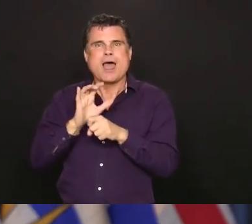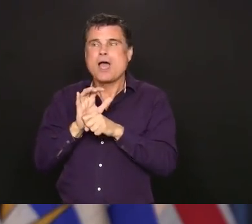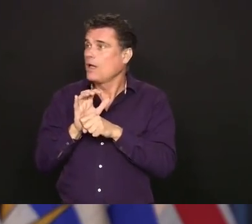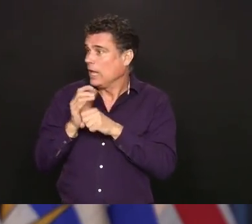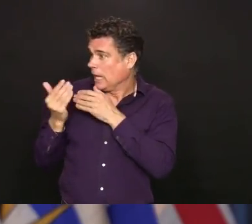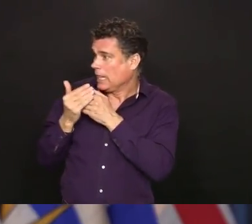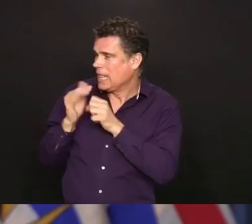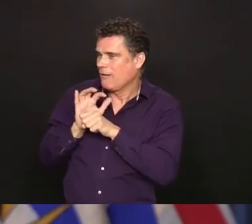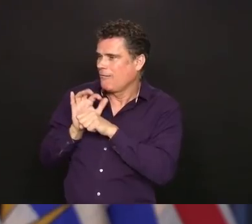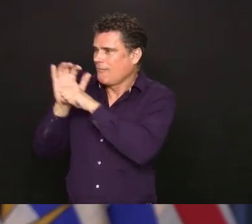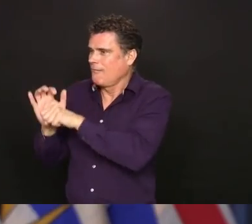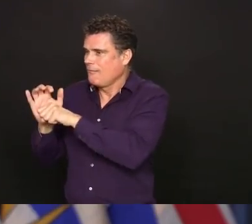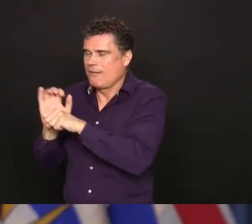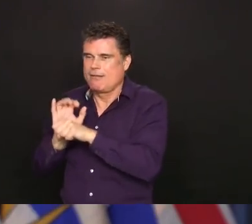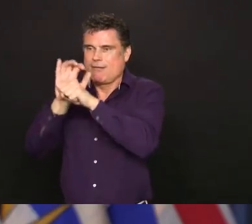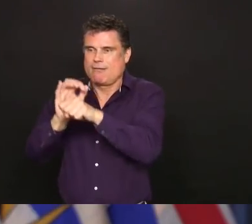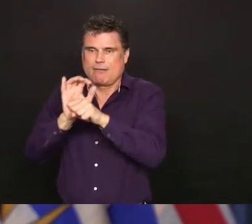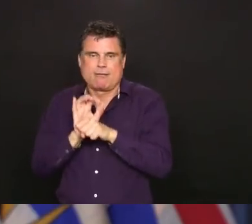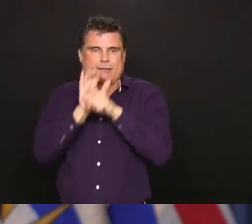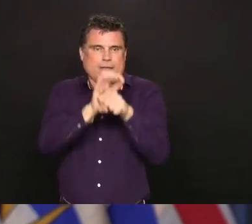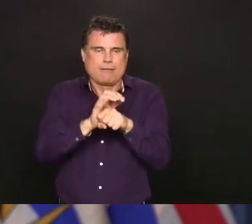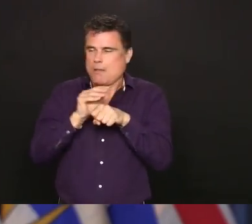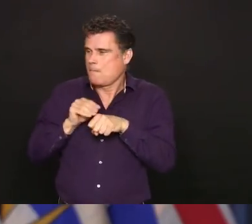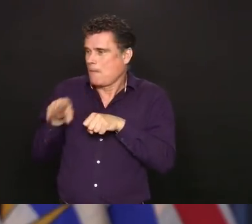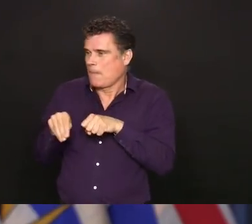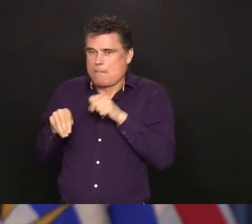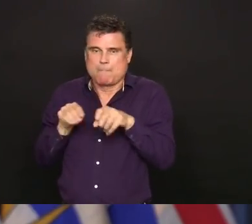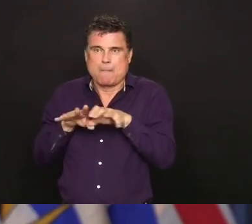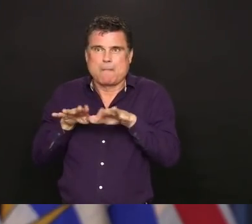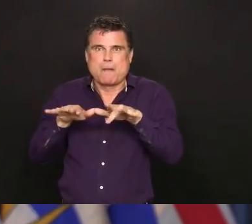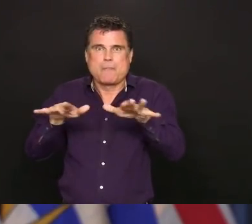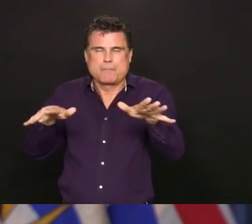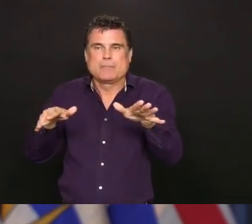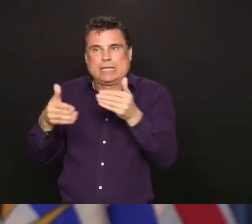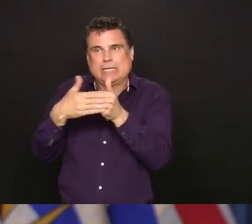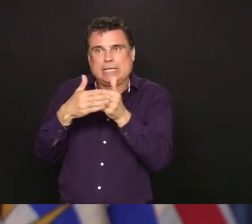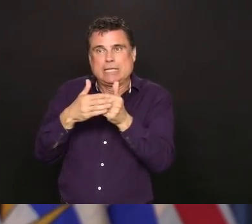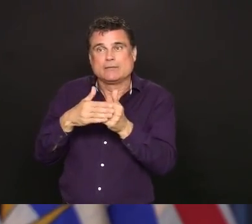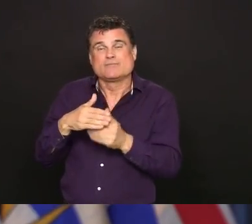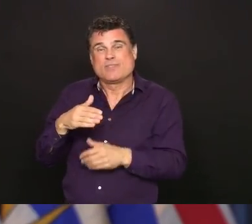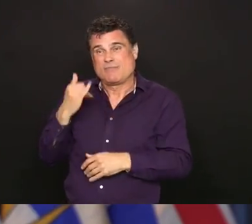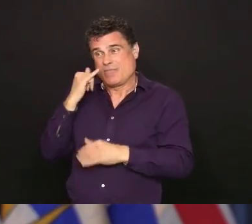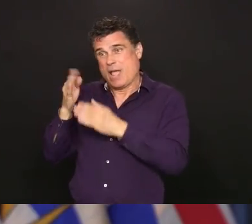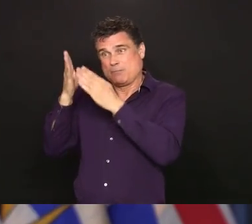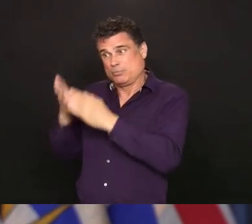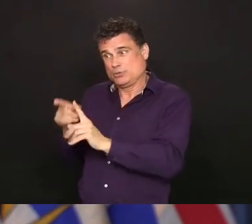particularly our elders and others in our families. We bring it it into our workplace and we